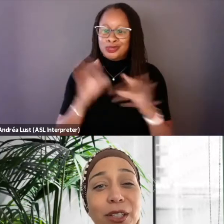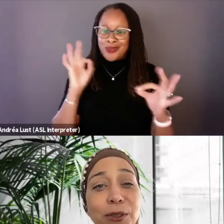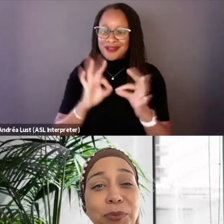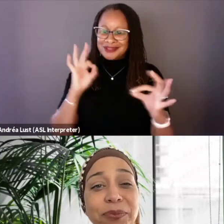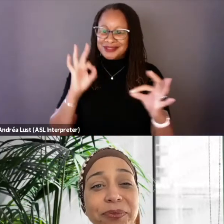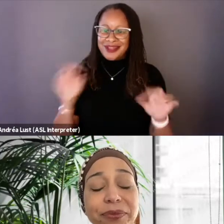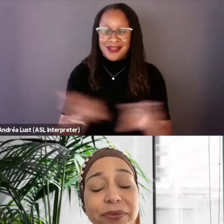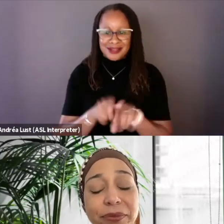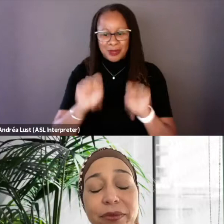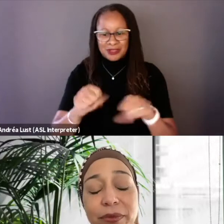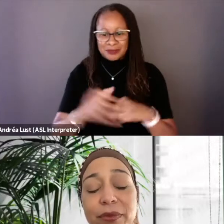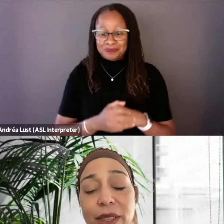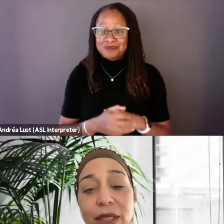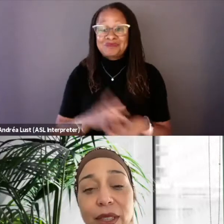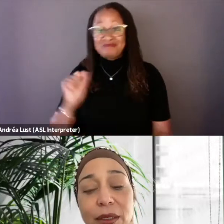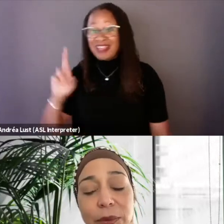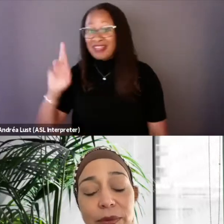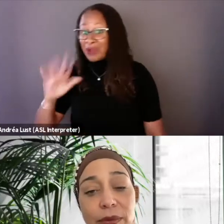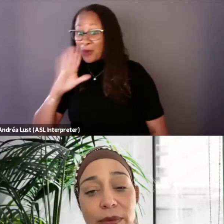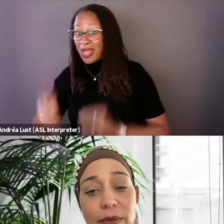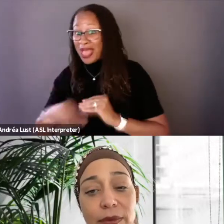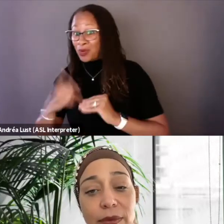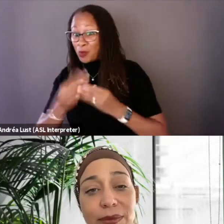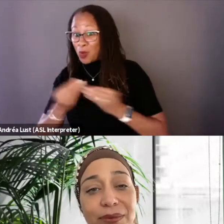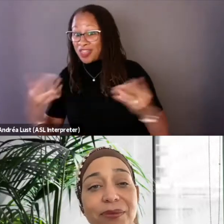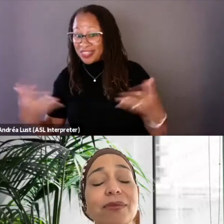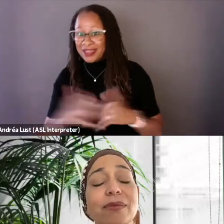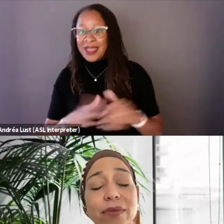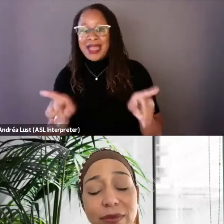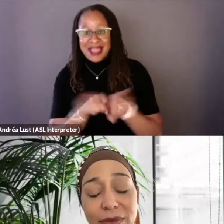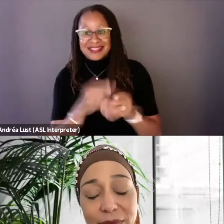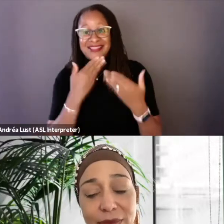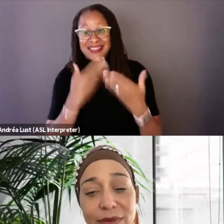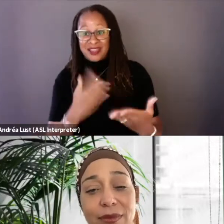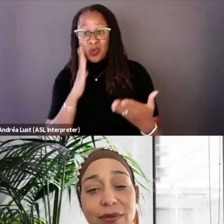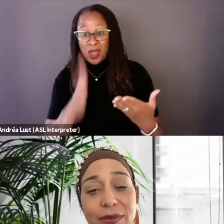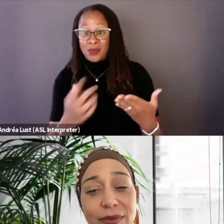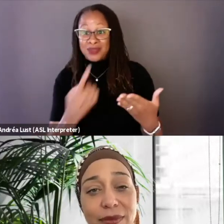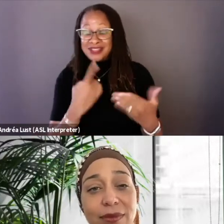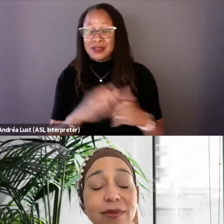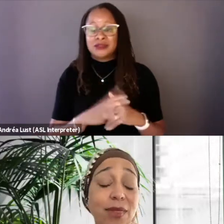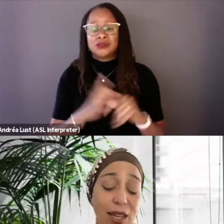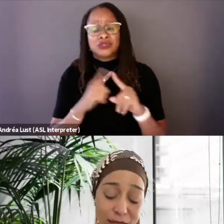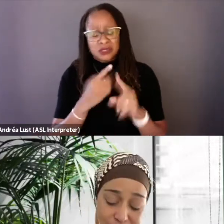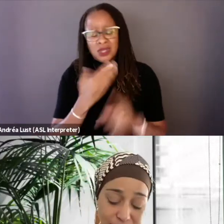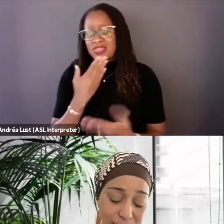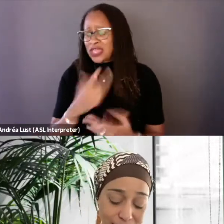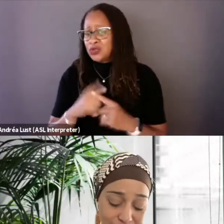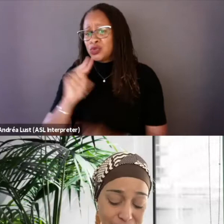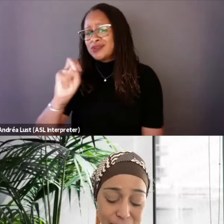And I'll say this last thing, Eric as a thank you as a thank you to Netflix. And here's what I'll tell filmmakers out there,